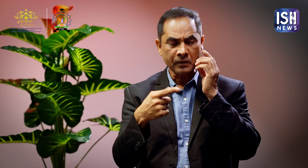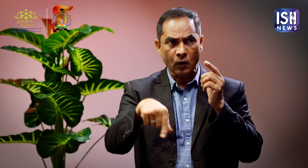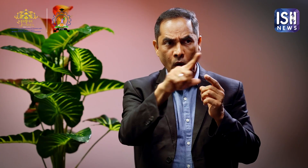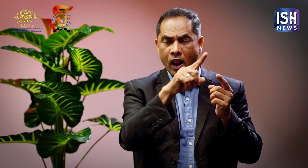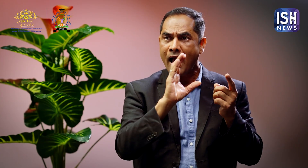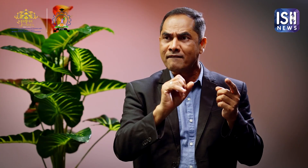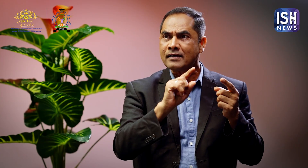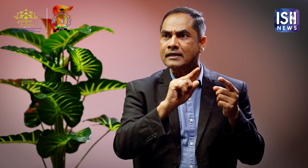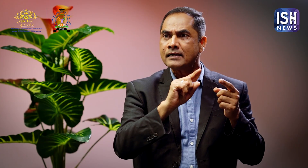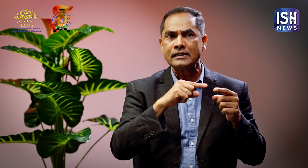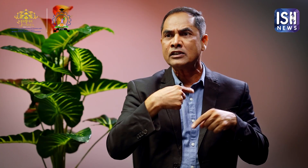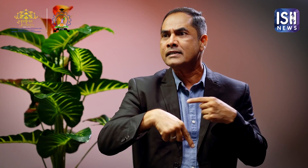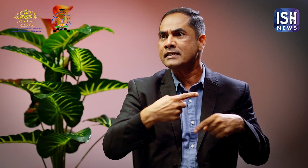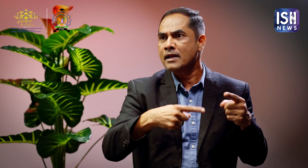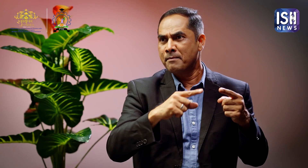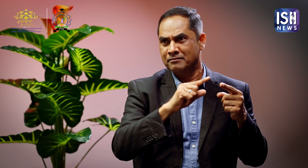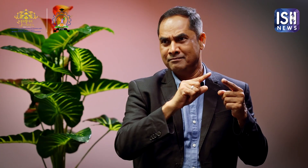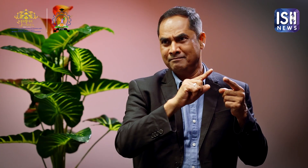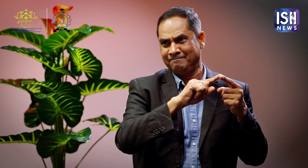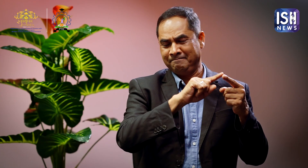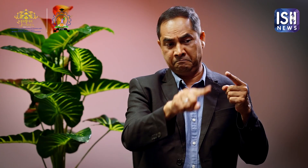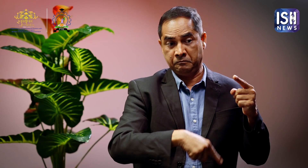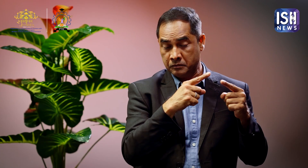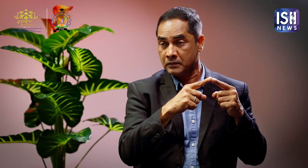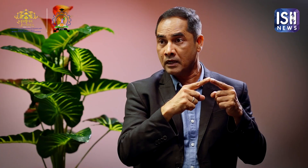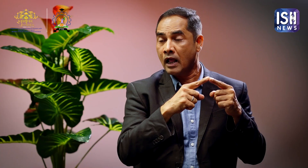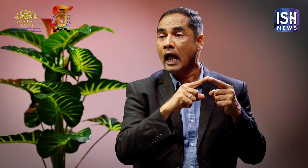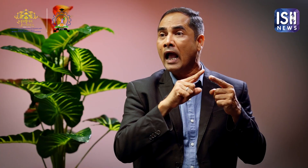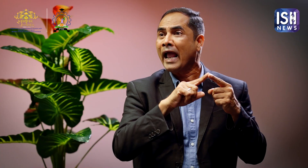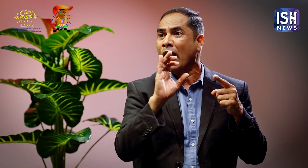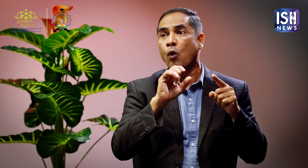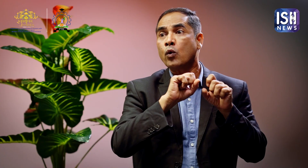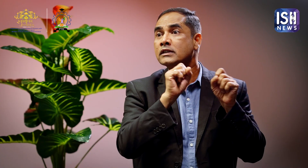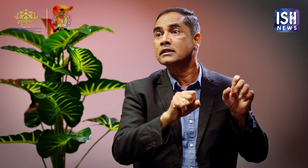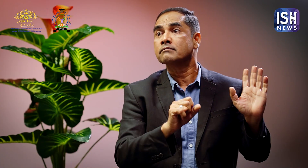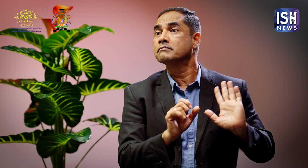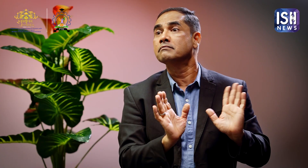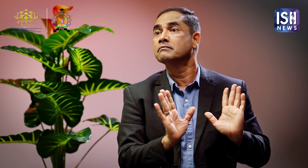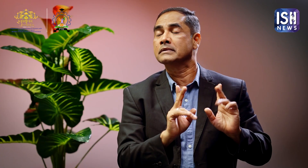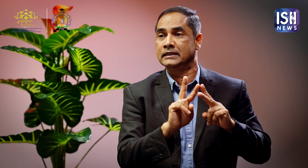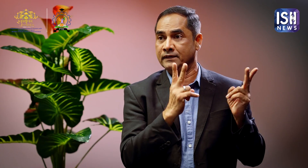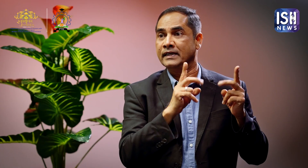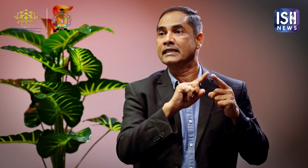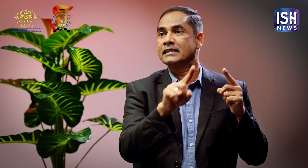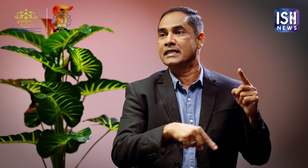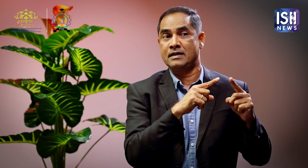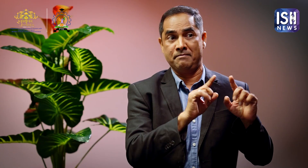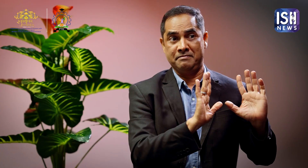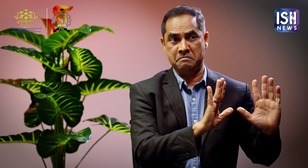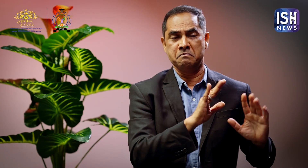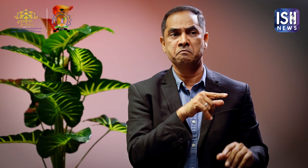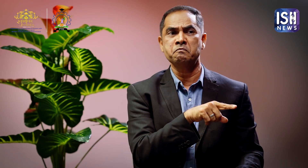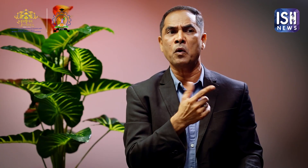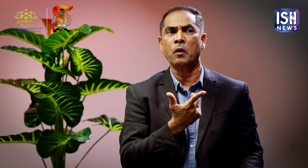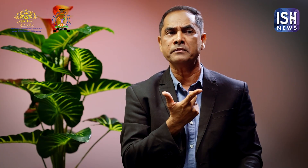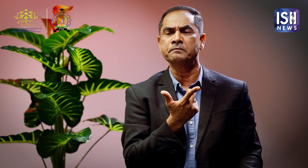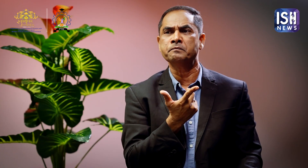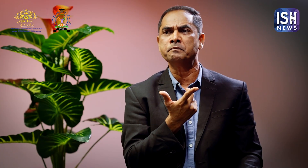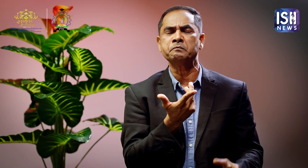All the Deaf schools follow a system—not an ecosystem, but a different, flawed system.